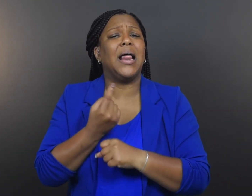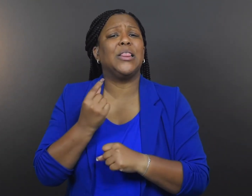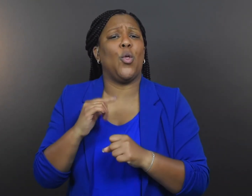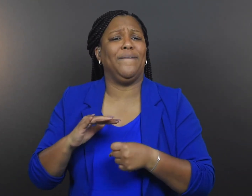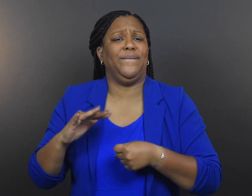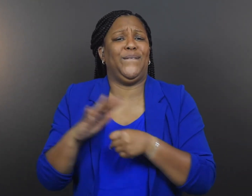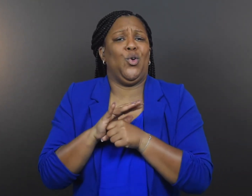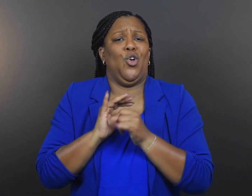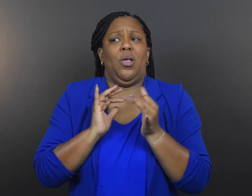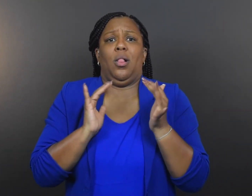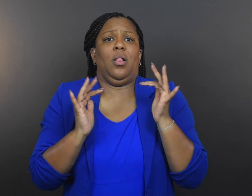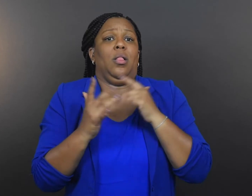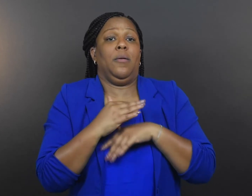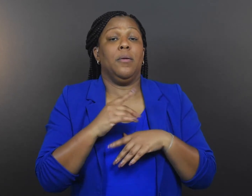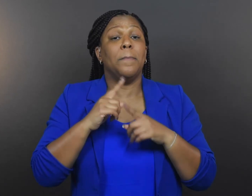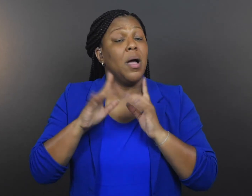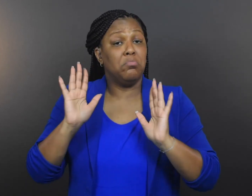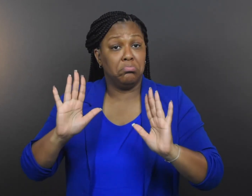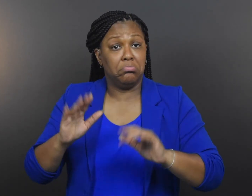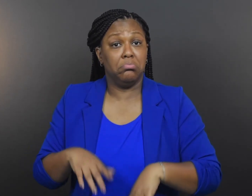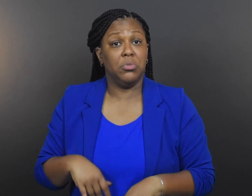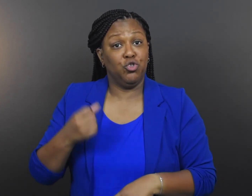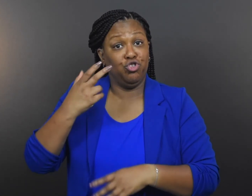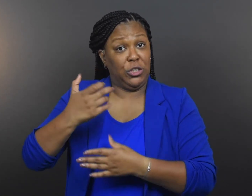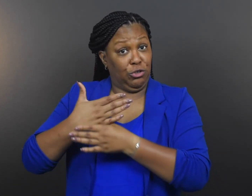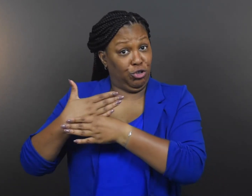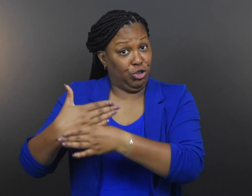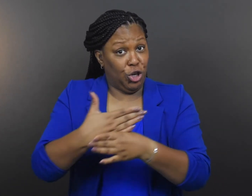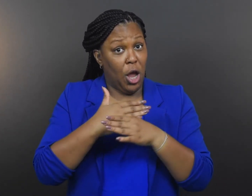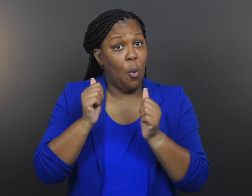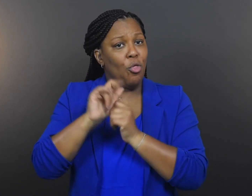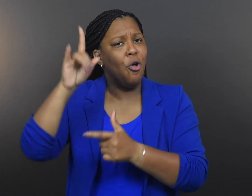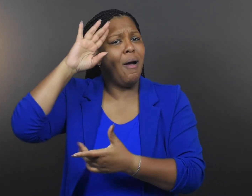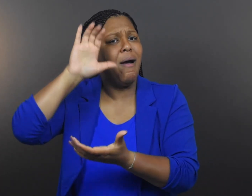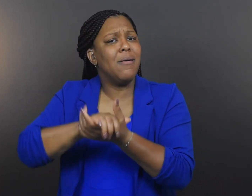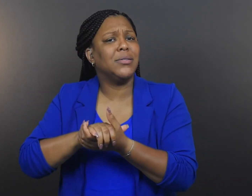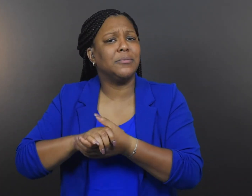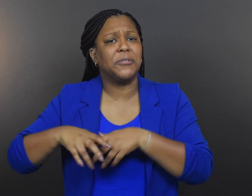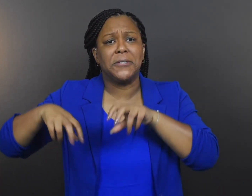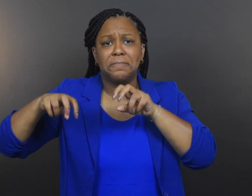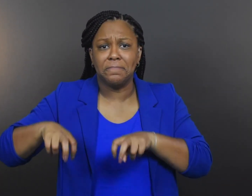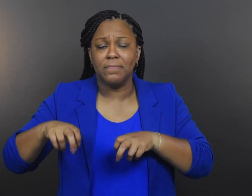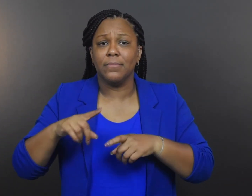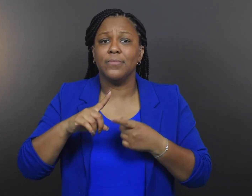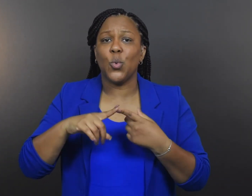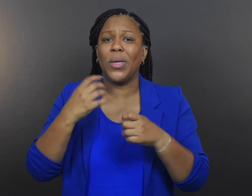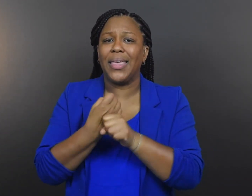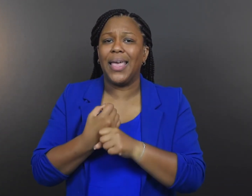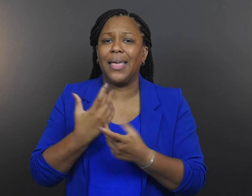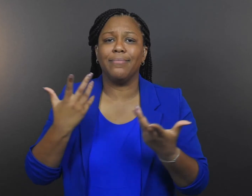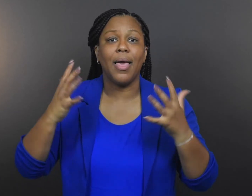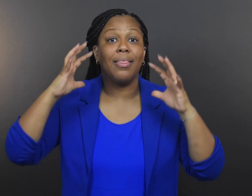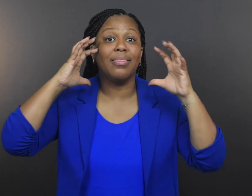She shares it with her husband who can get into loud conference calls a few feet away for his job.